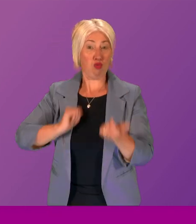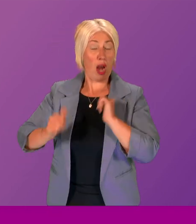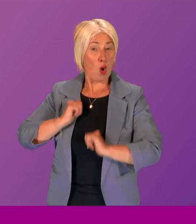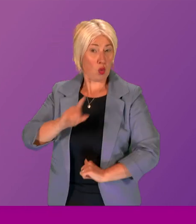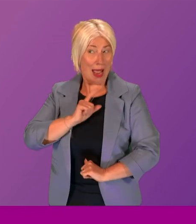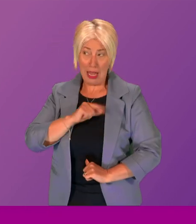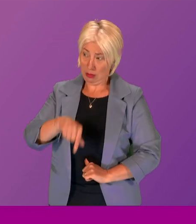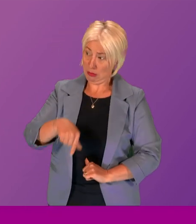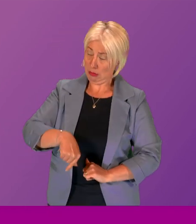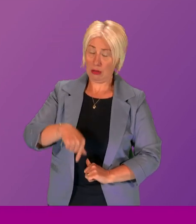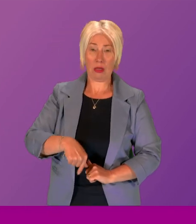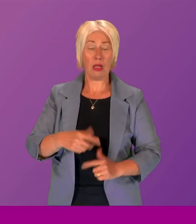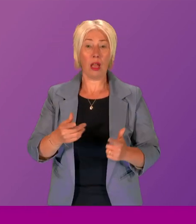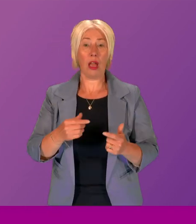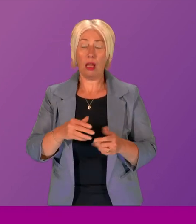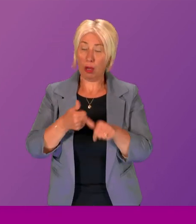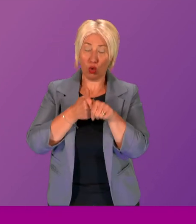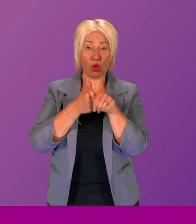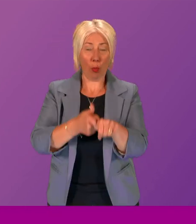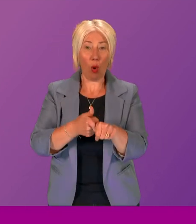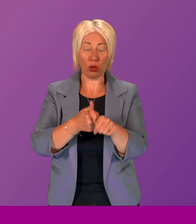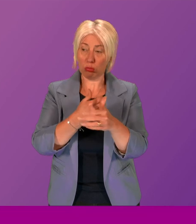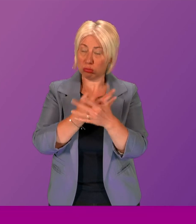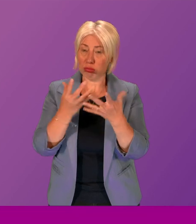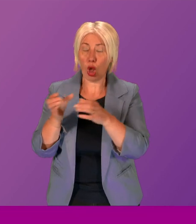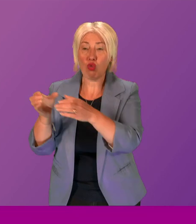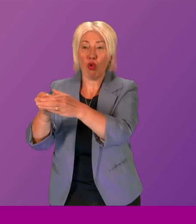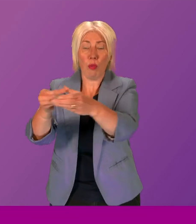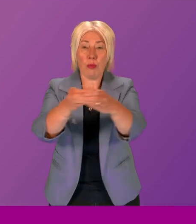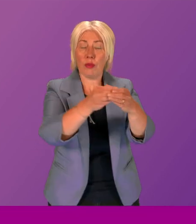of it because it was supported by a number of groups that represent some of the most